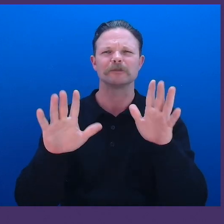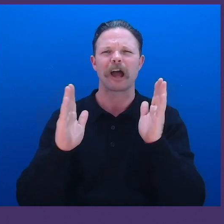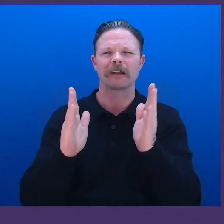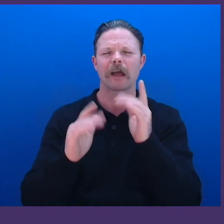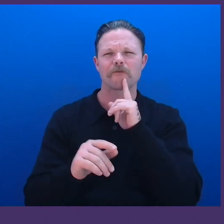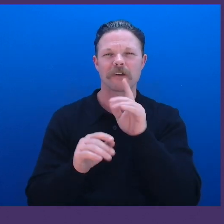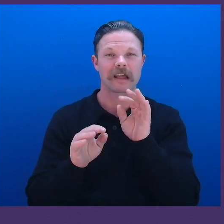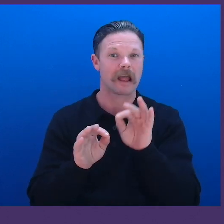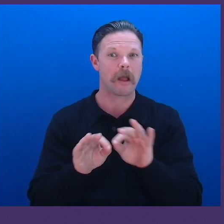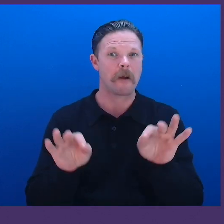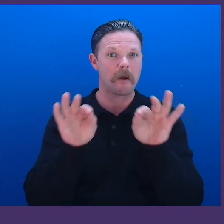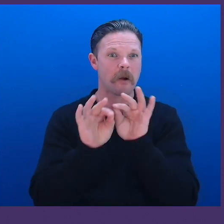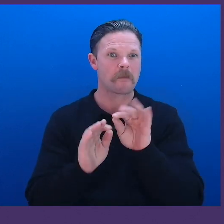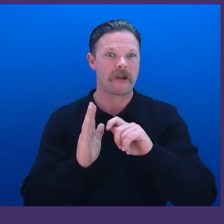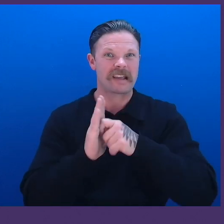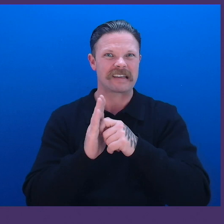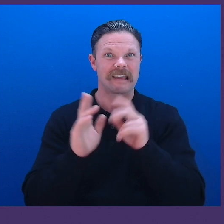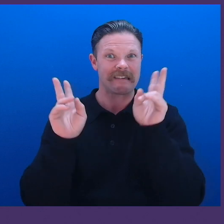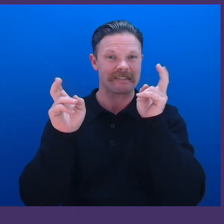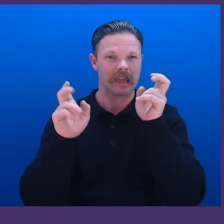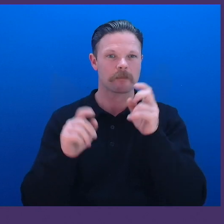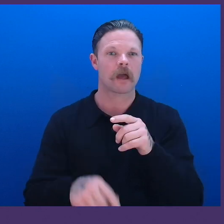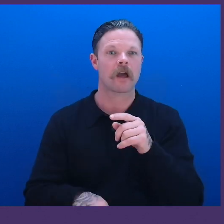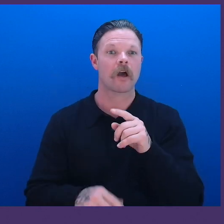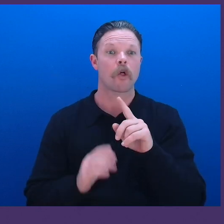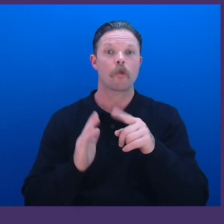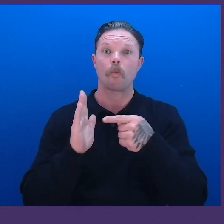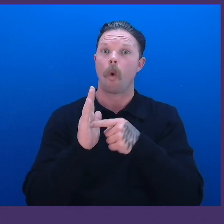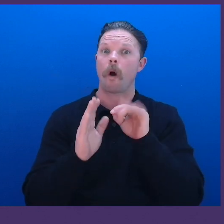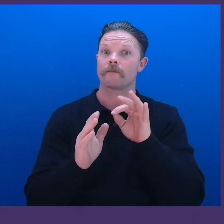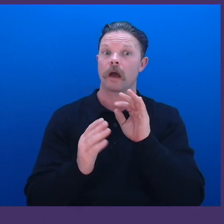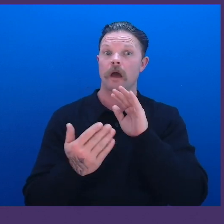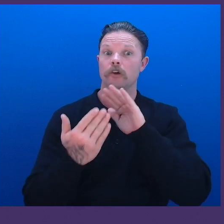the role of community at this time, the global community,